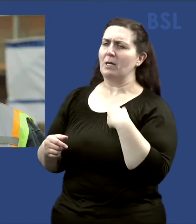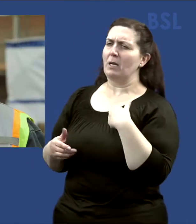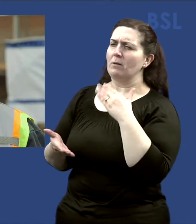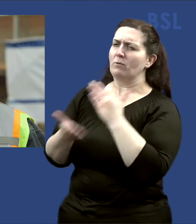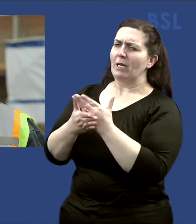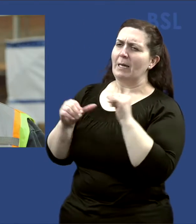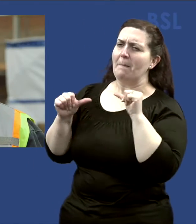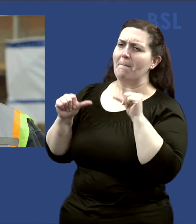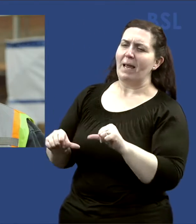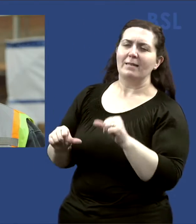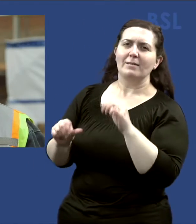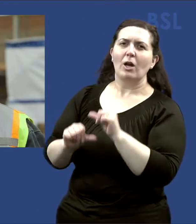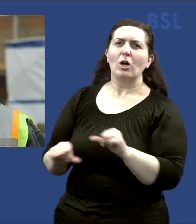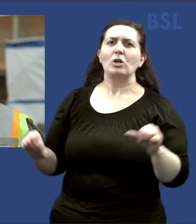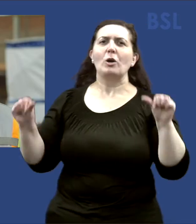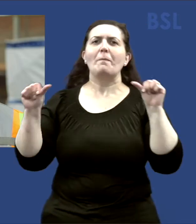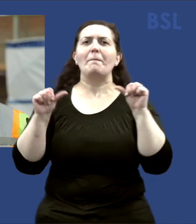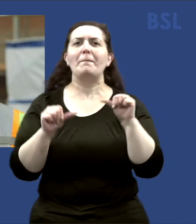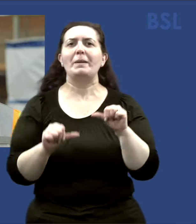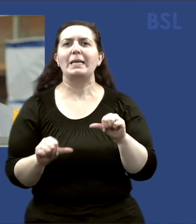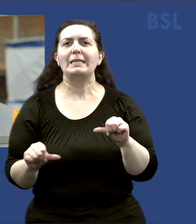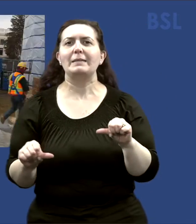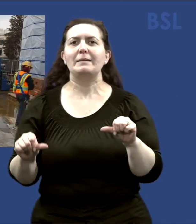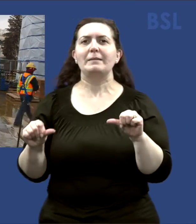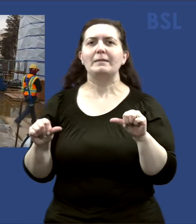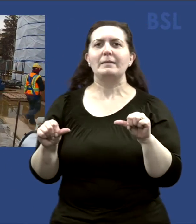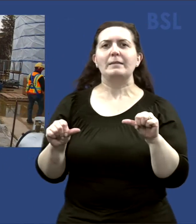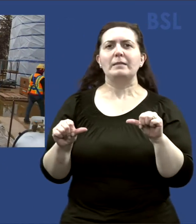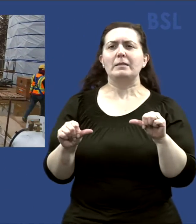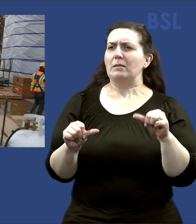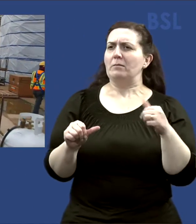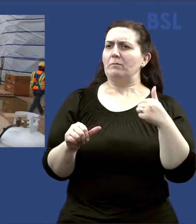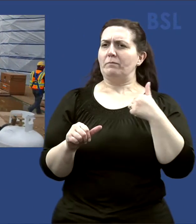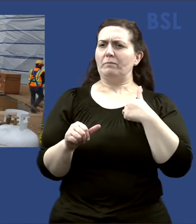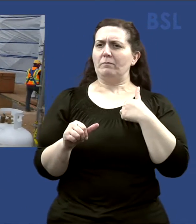"I'm really blessed that I could finish this up.